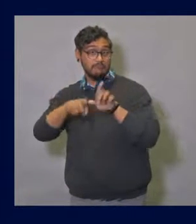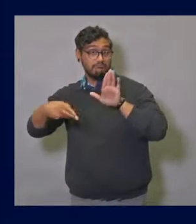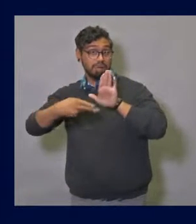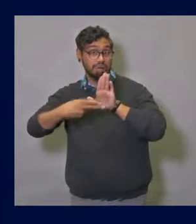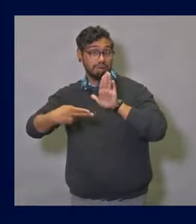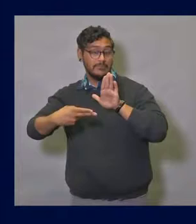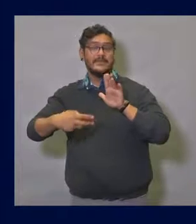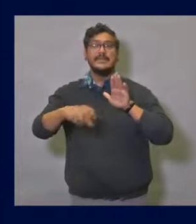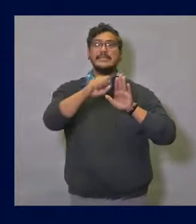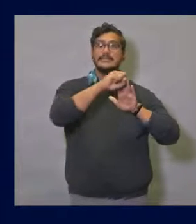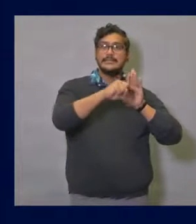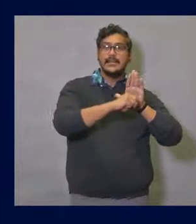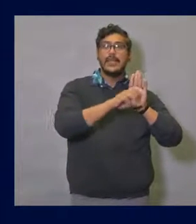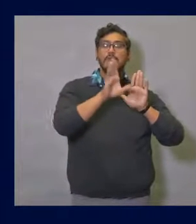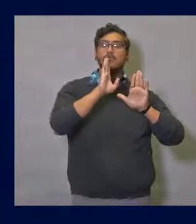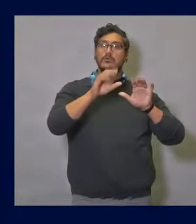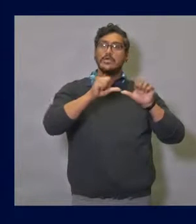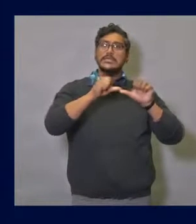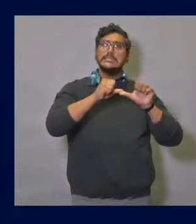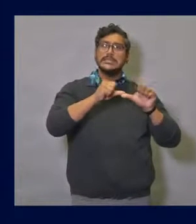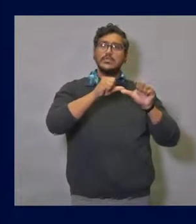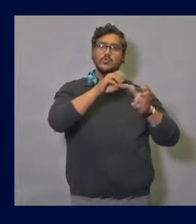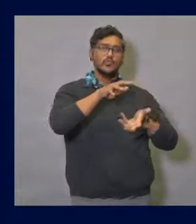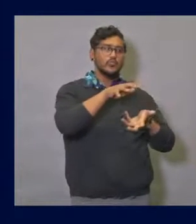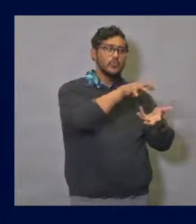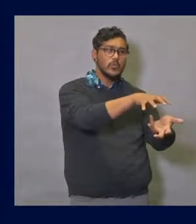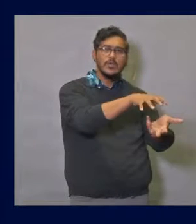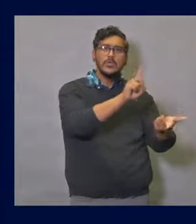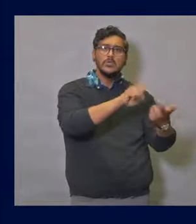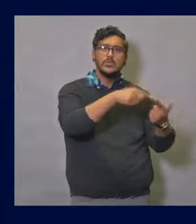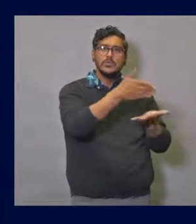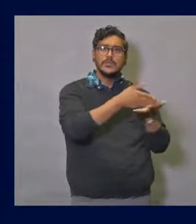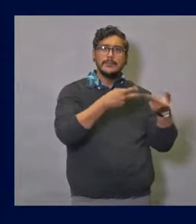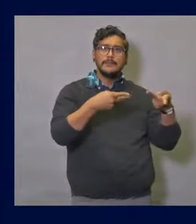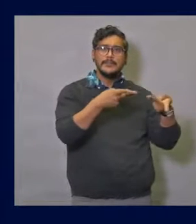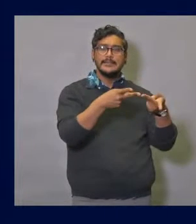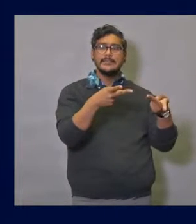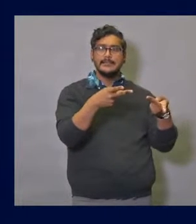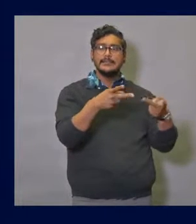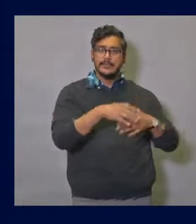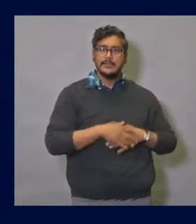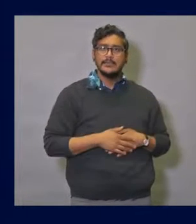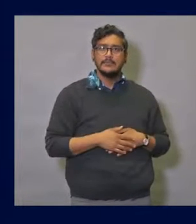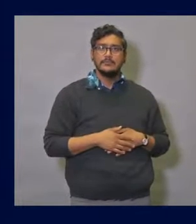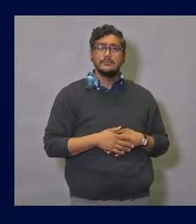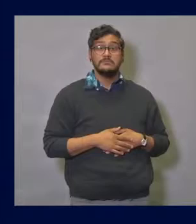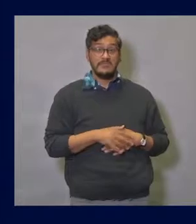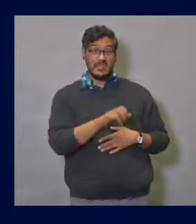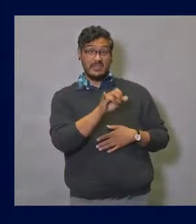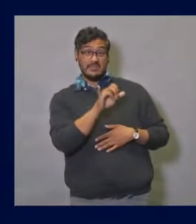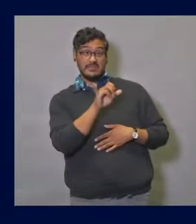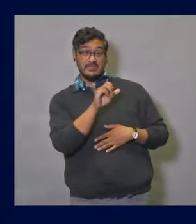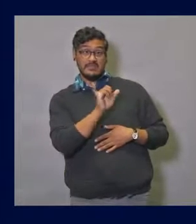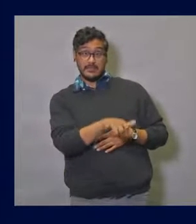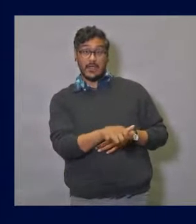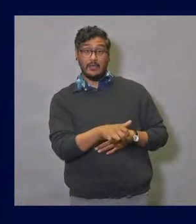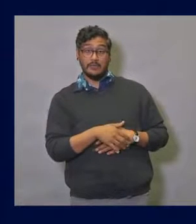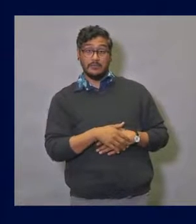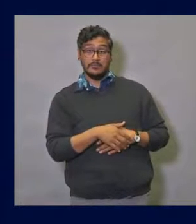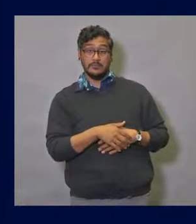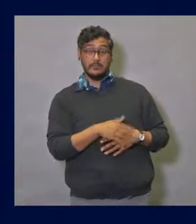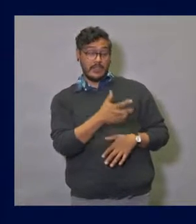LOS OBJETIVOS DE VACUNACIÓN DEL